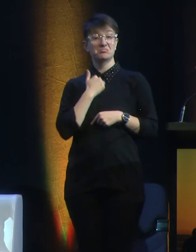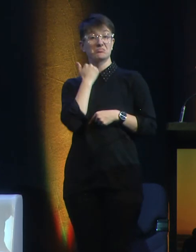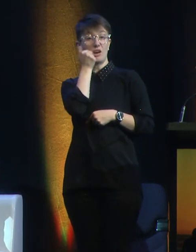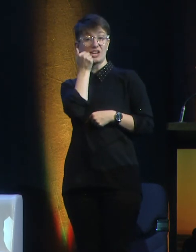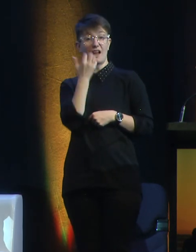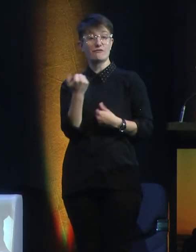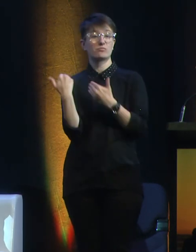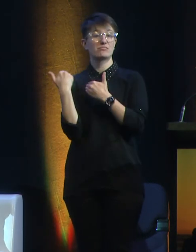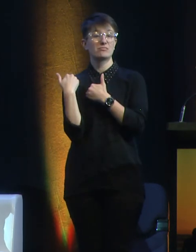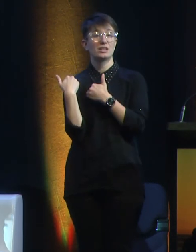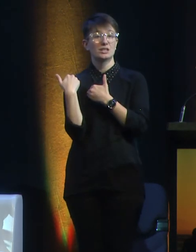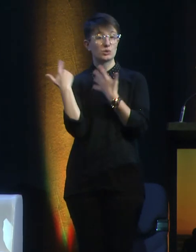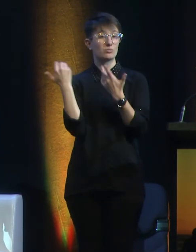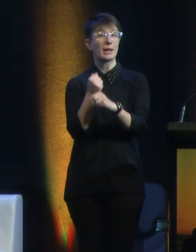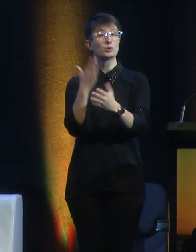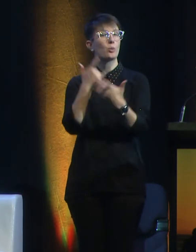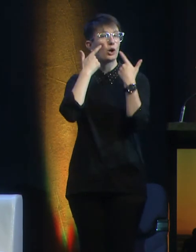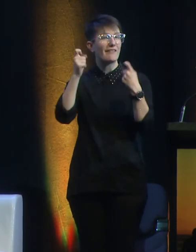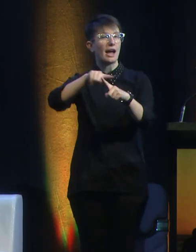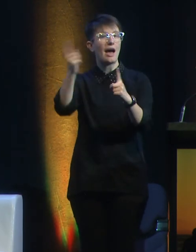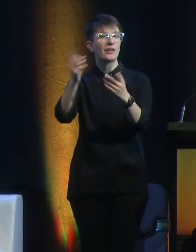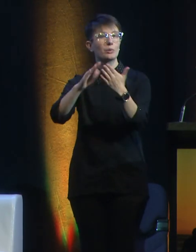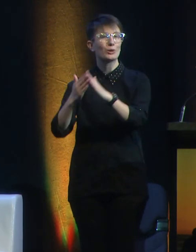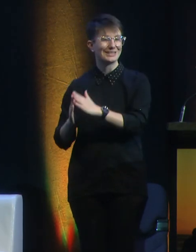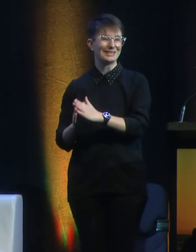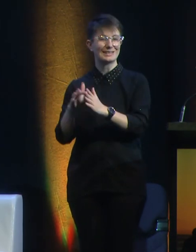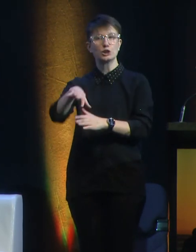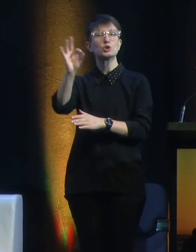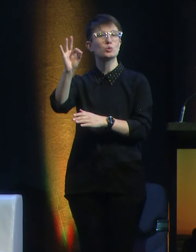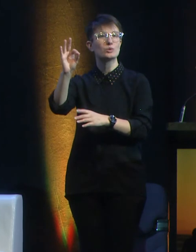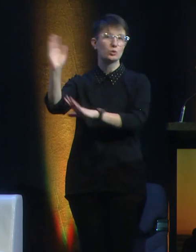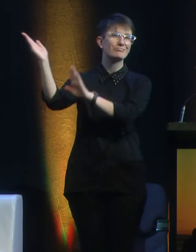communities that choose Aotearoa, Taranaki, as a place to live. They're always welcome,